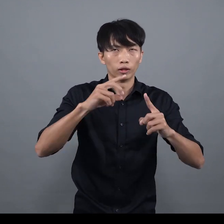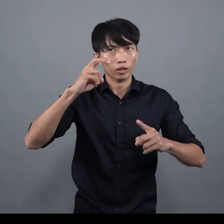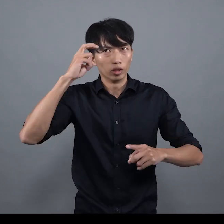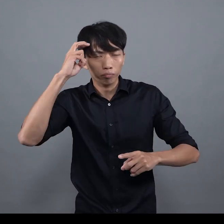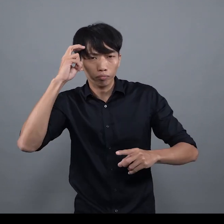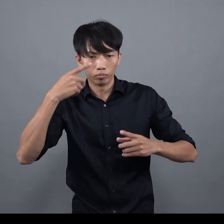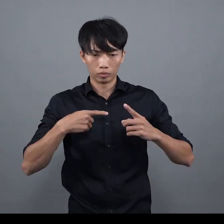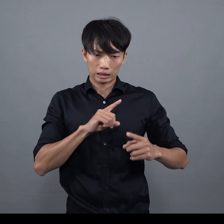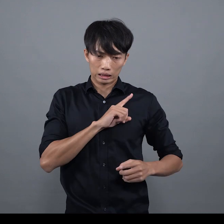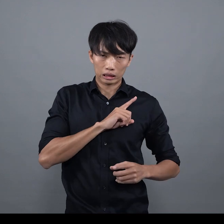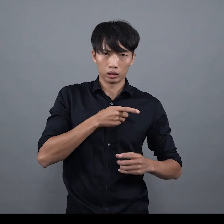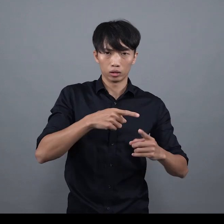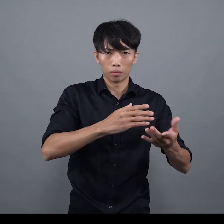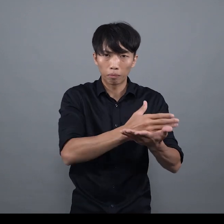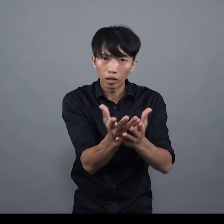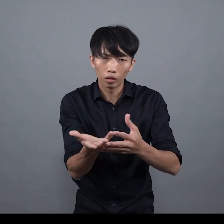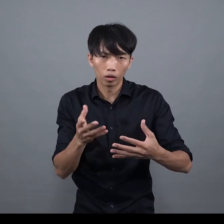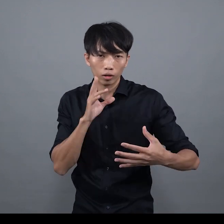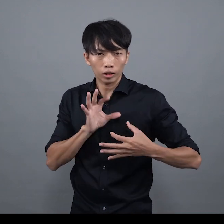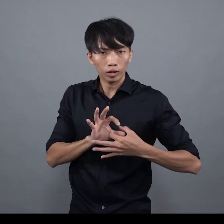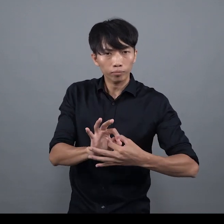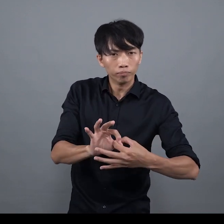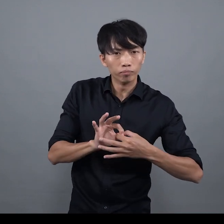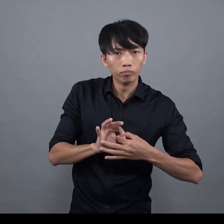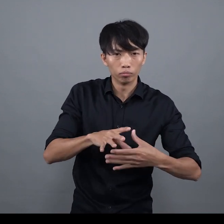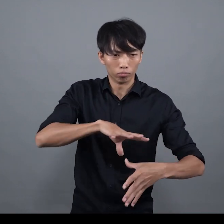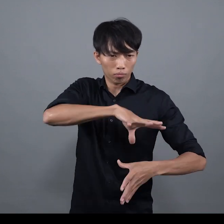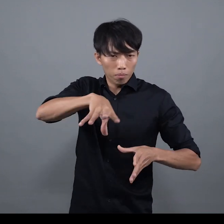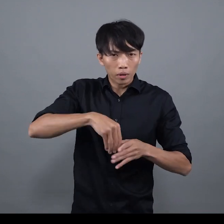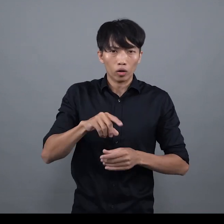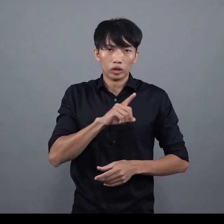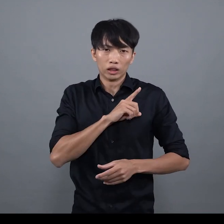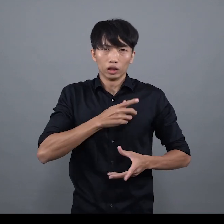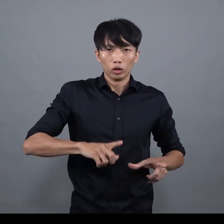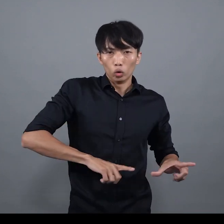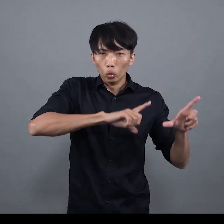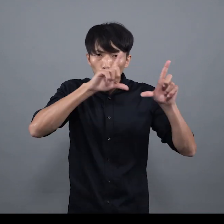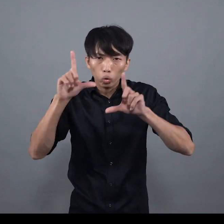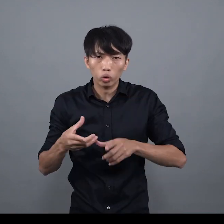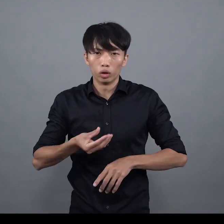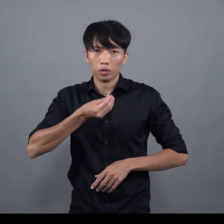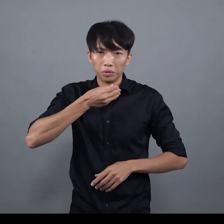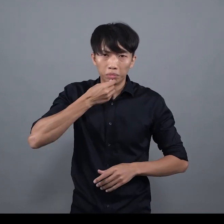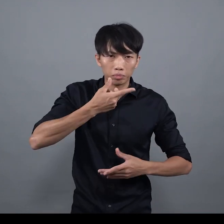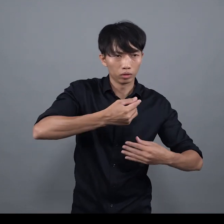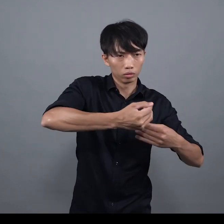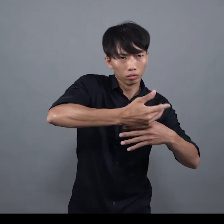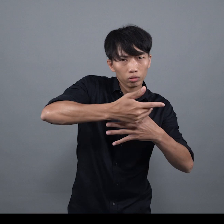for people to consider their relationships with objects everyday objects, everyday experiences